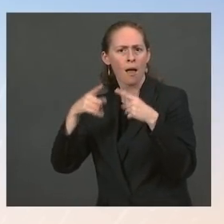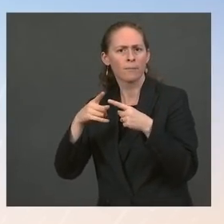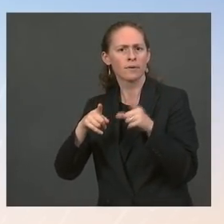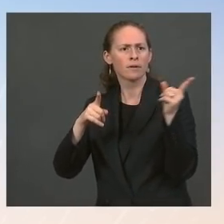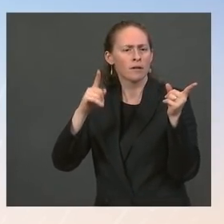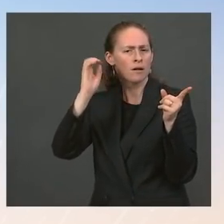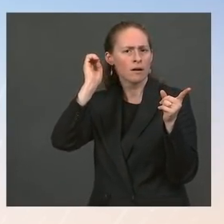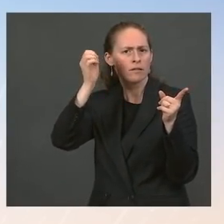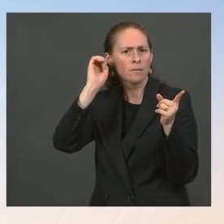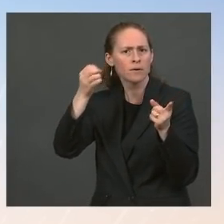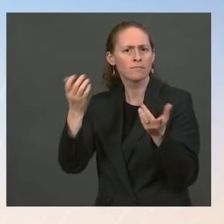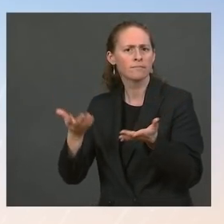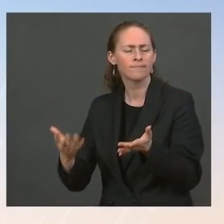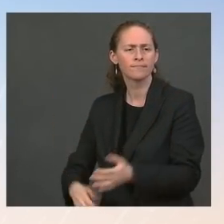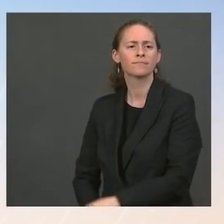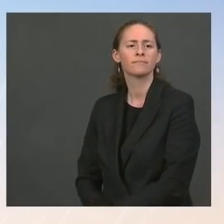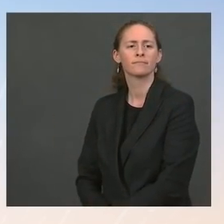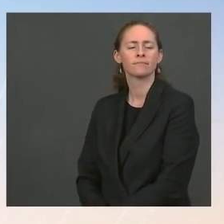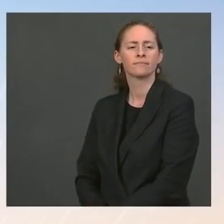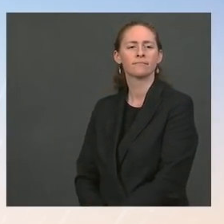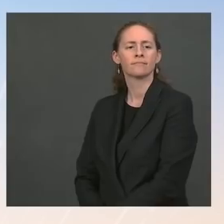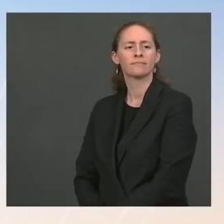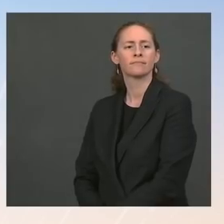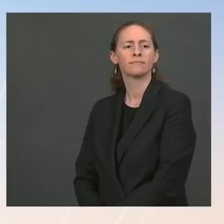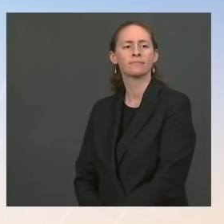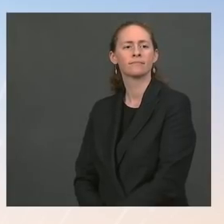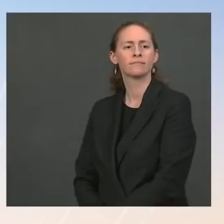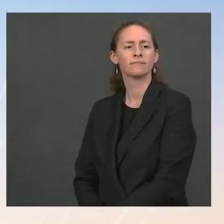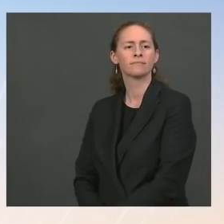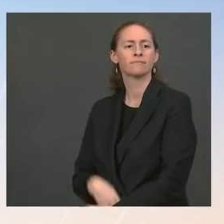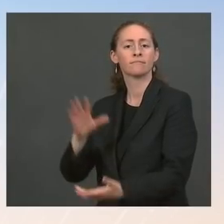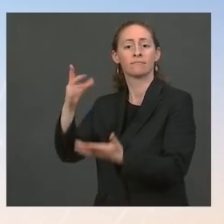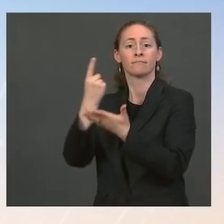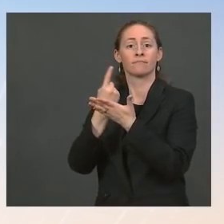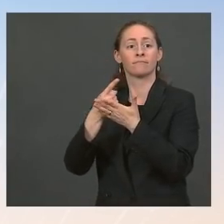the first African leader at the White House: the President of Kenya, Uhuru Kenyatta.